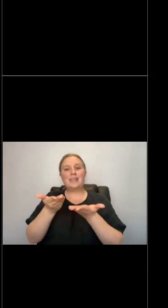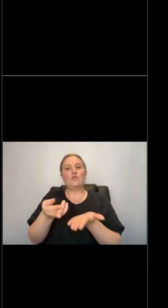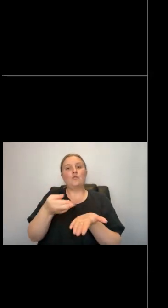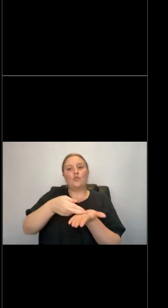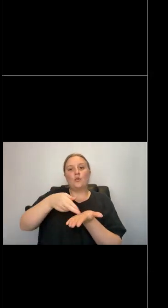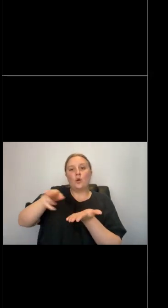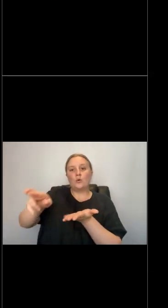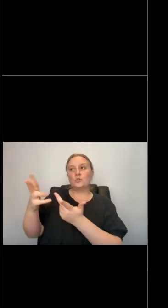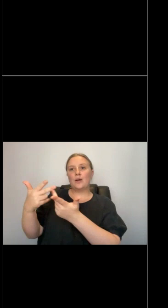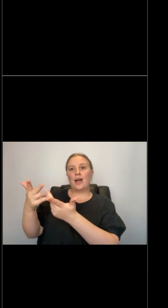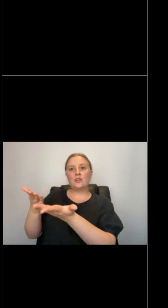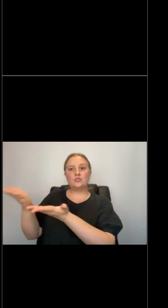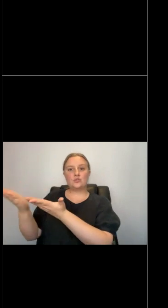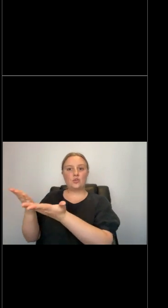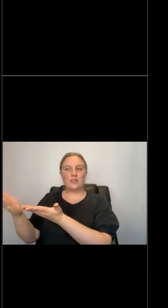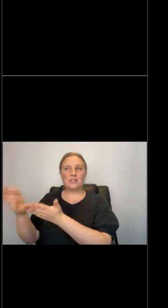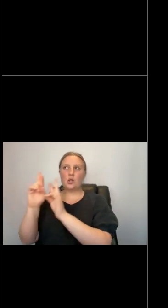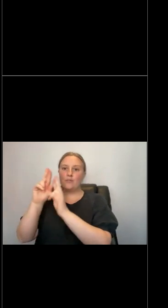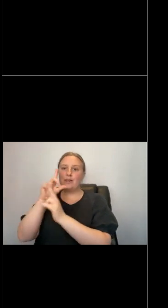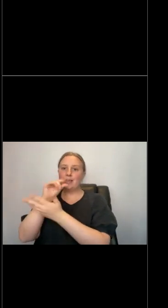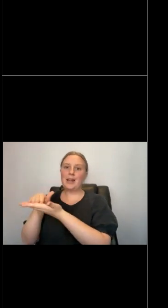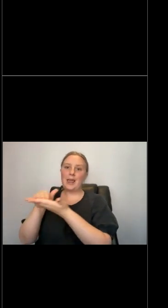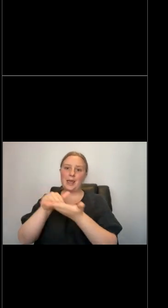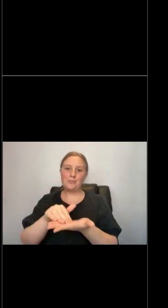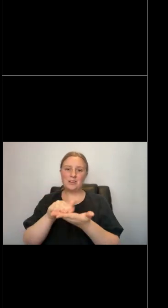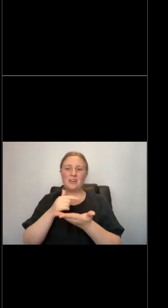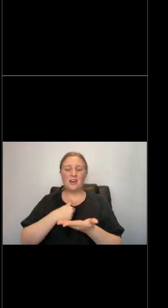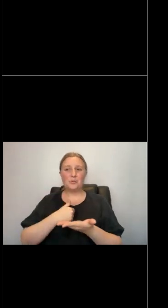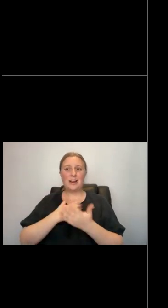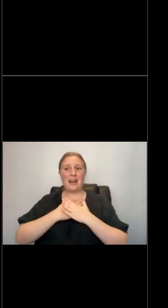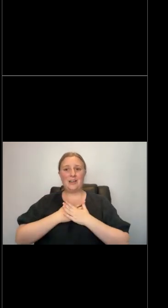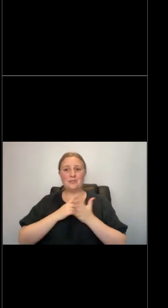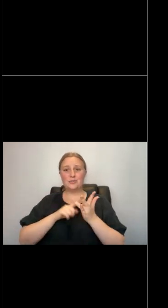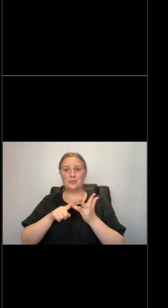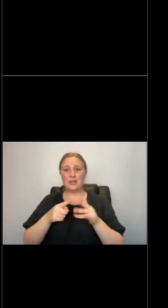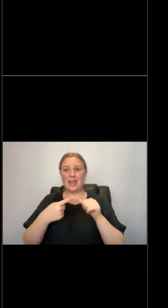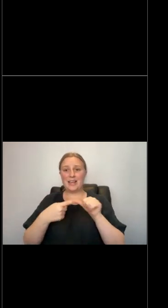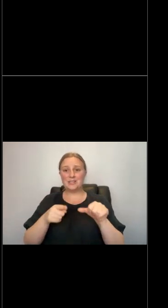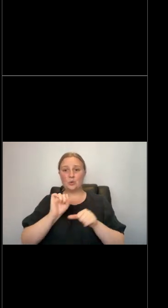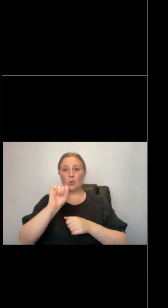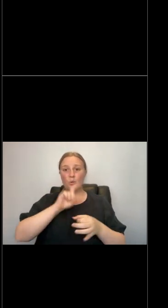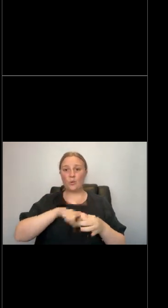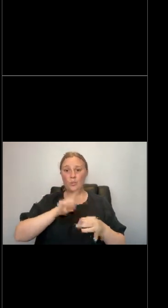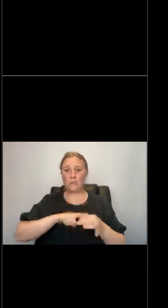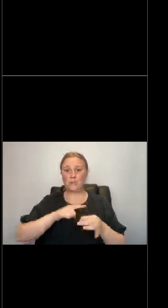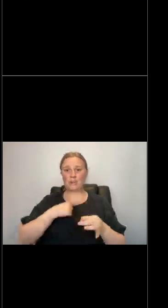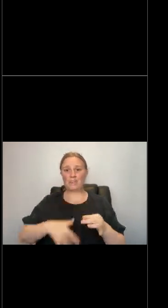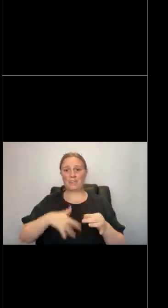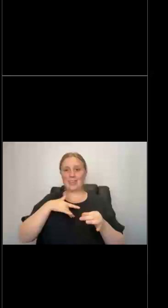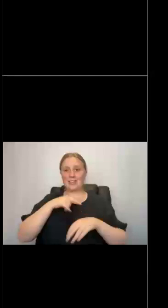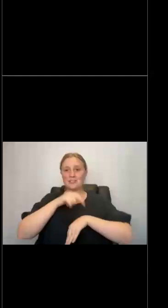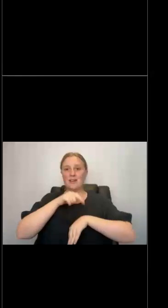Now, I'd love to answer some questions, but I think we've run out of time. If you do have any questions, please feel free